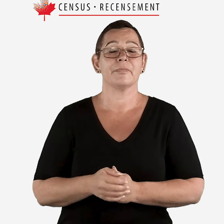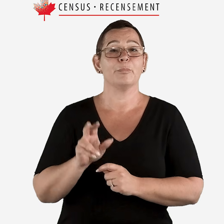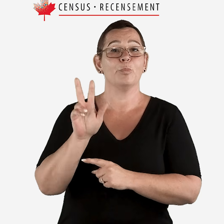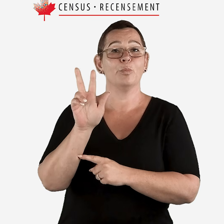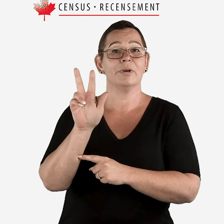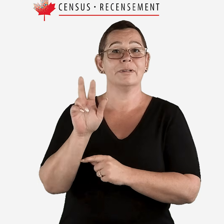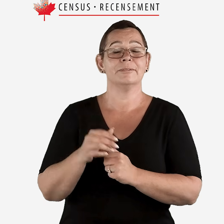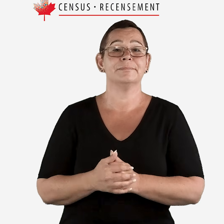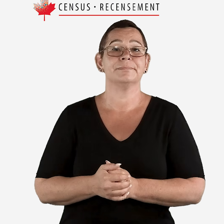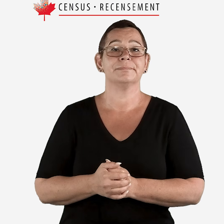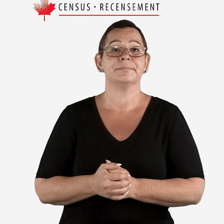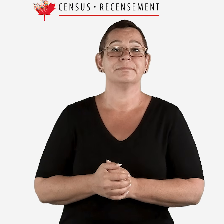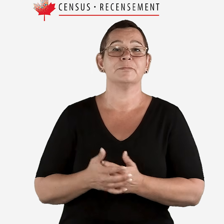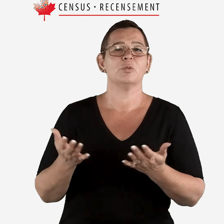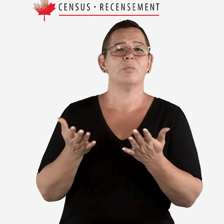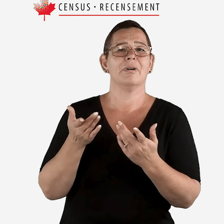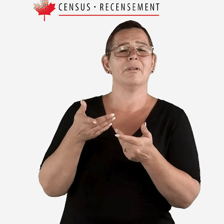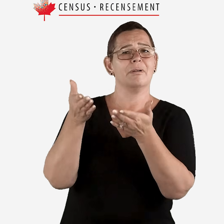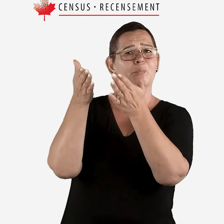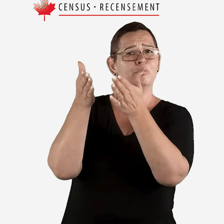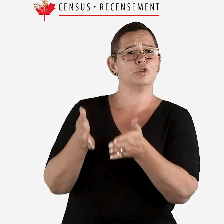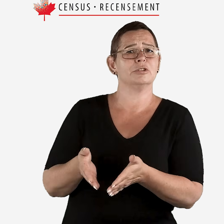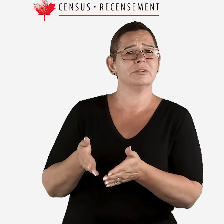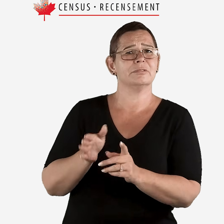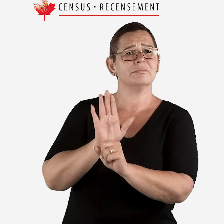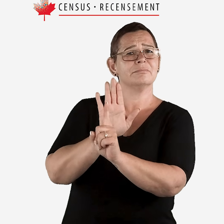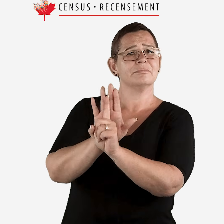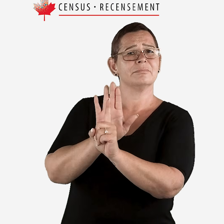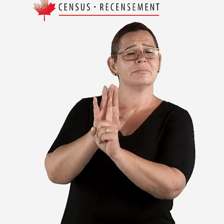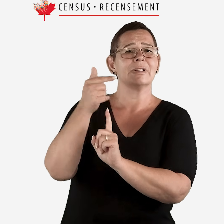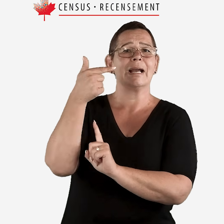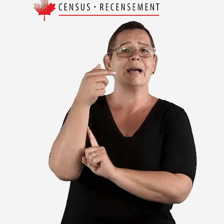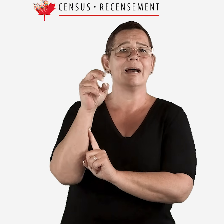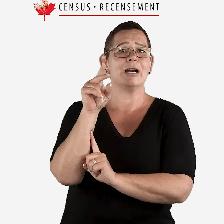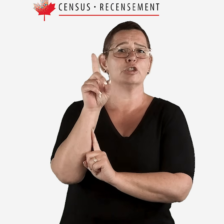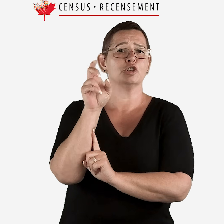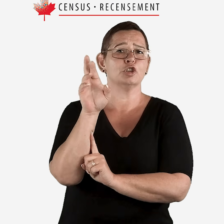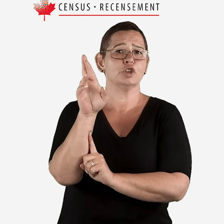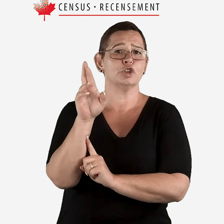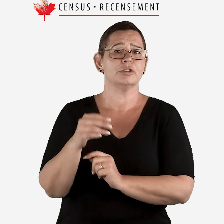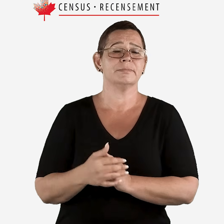3. What is this person’s gender?